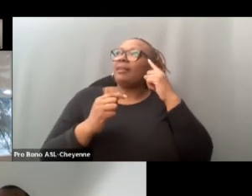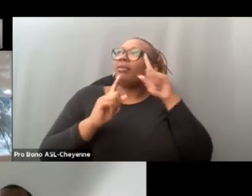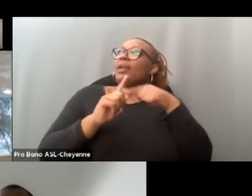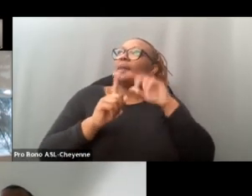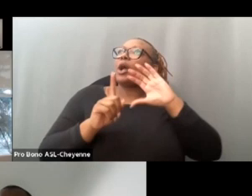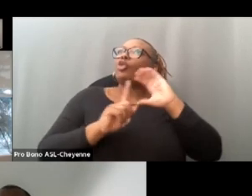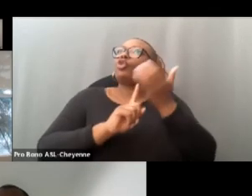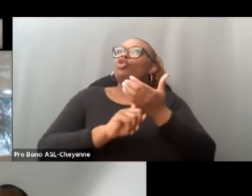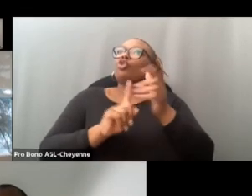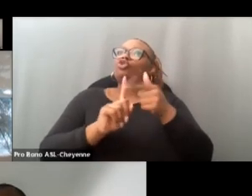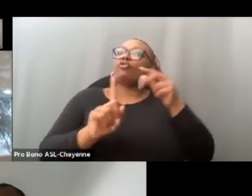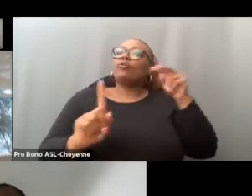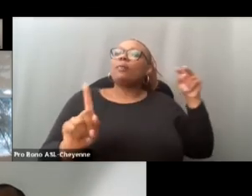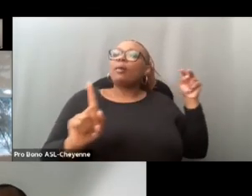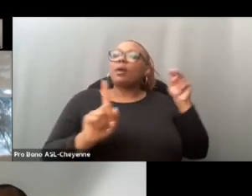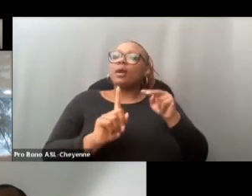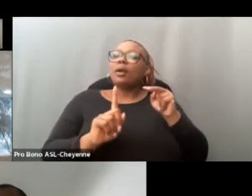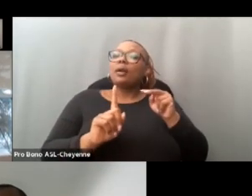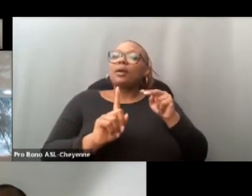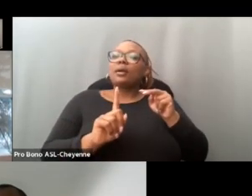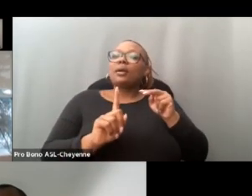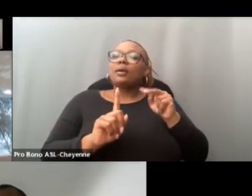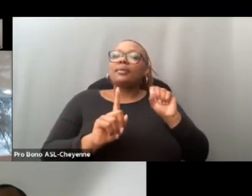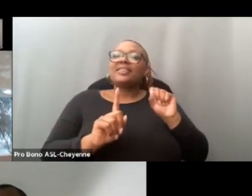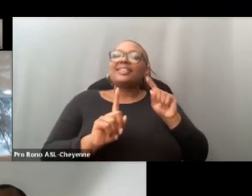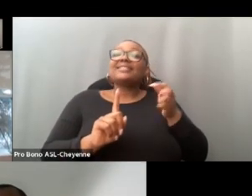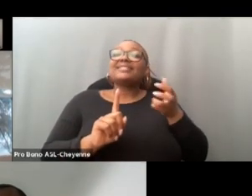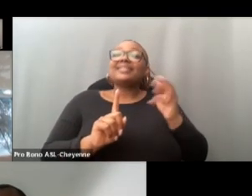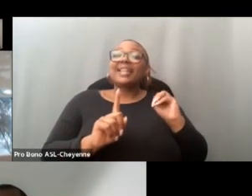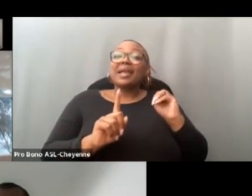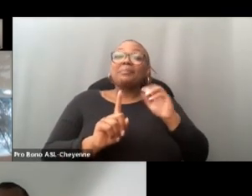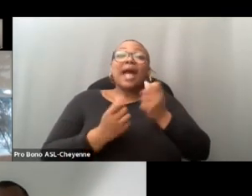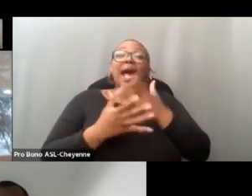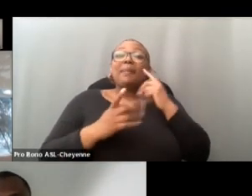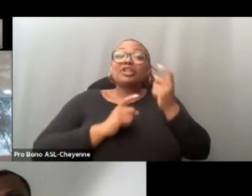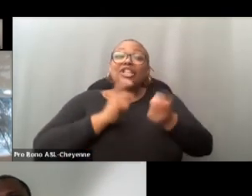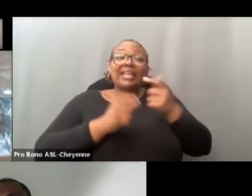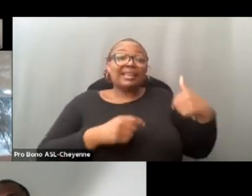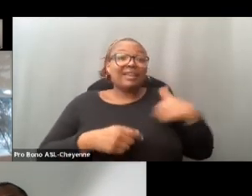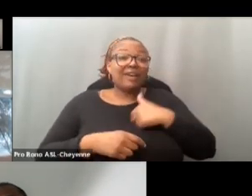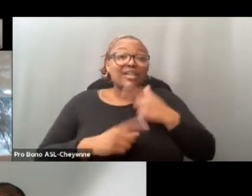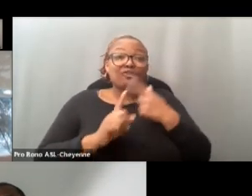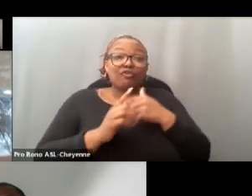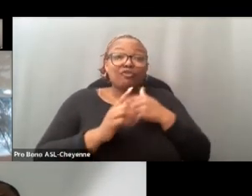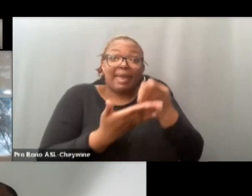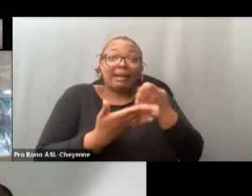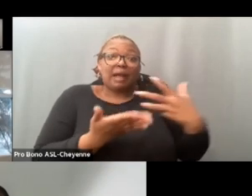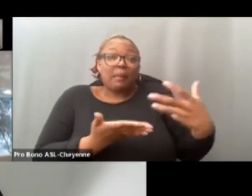from the stem of not only how much it can give us from an economic standpoint, but in, you know,